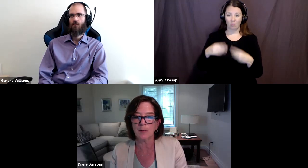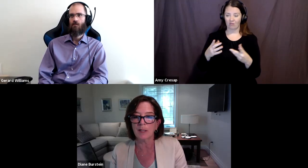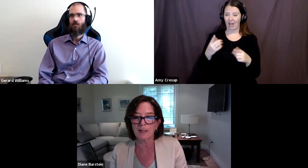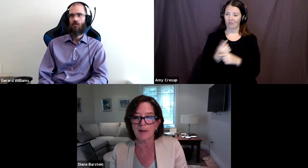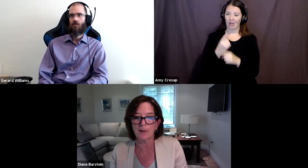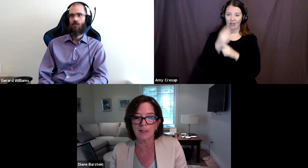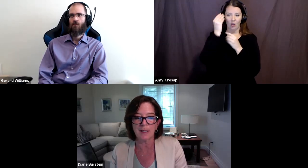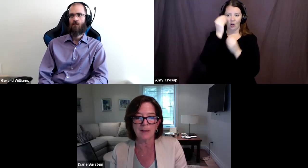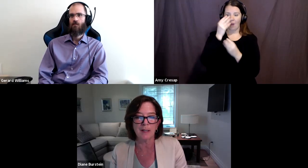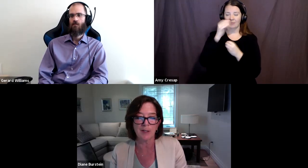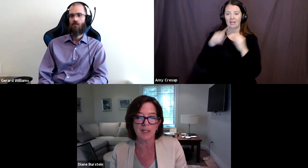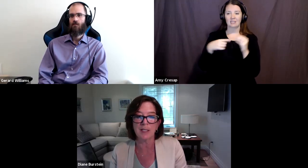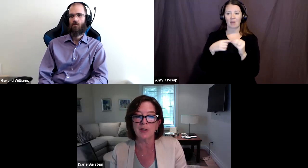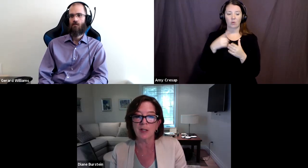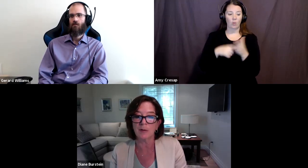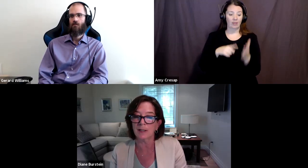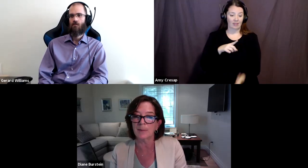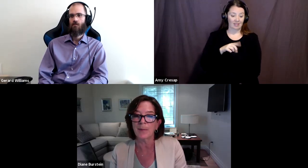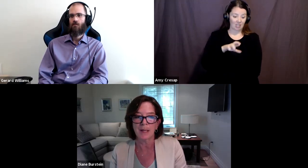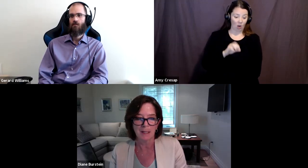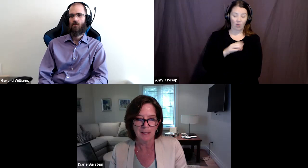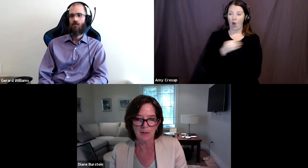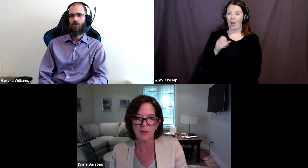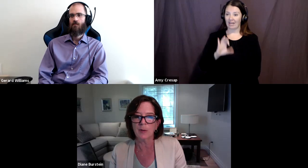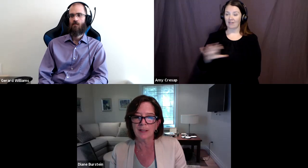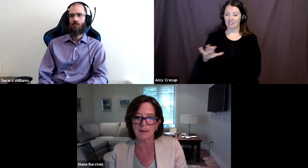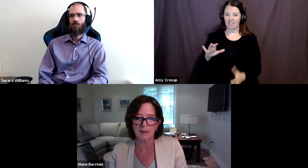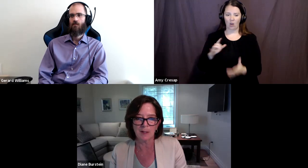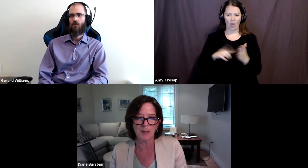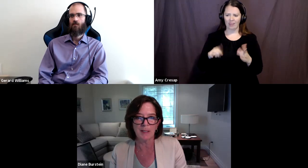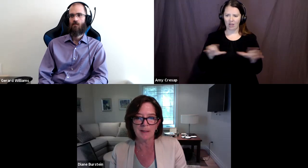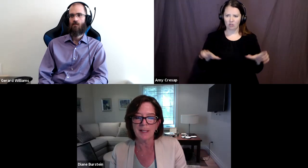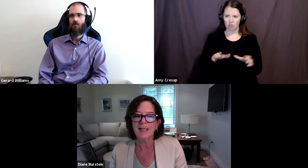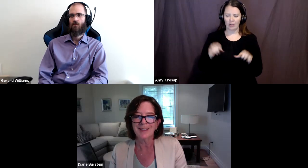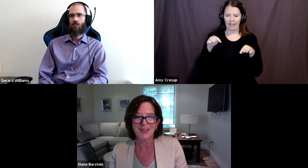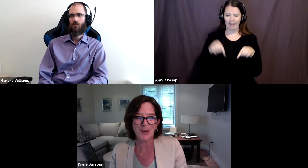Rights Office and FCC generally is doing in this space.